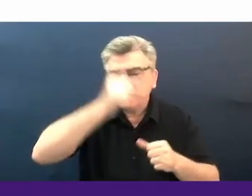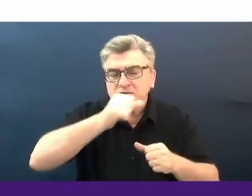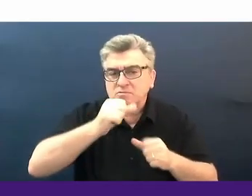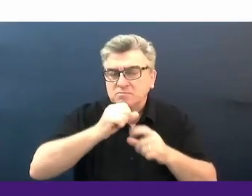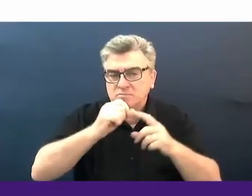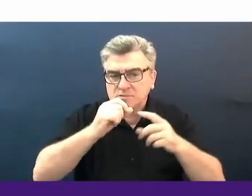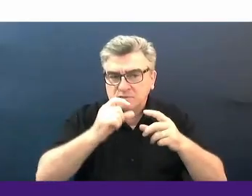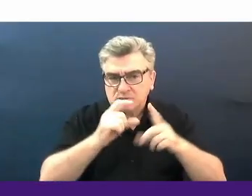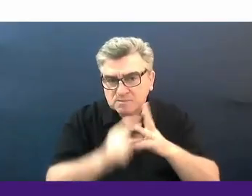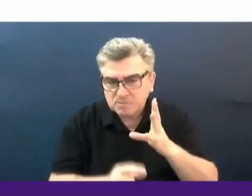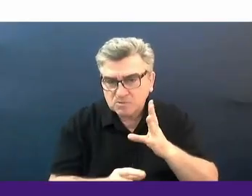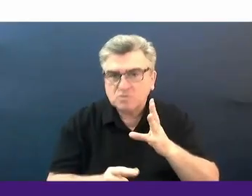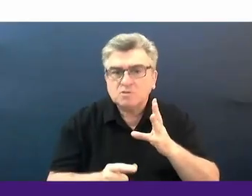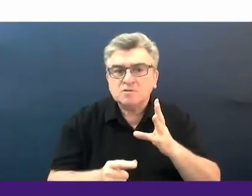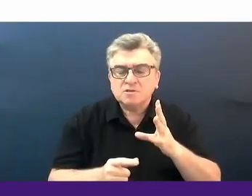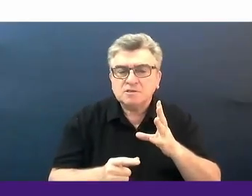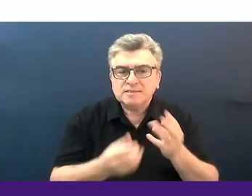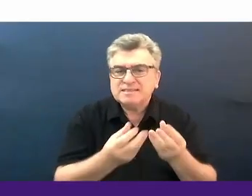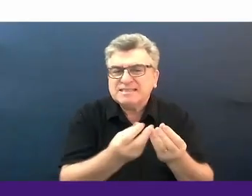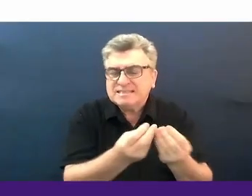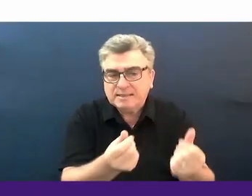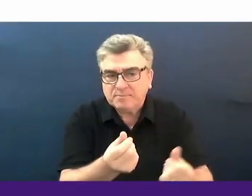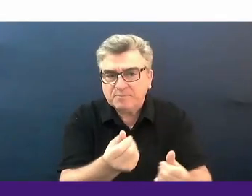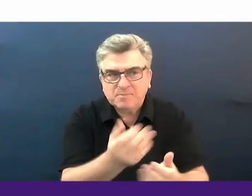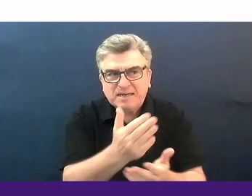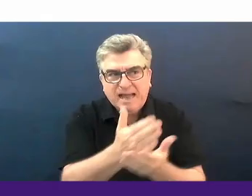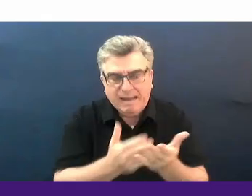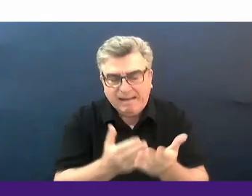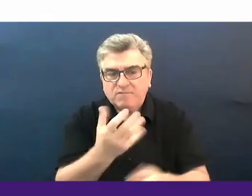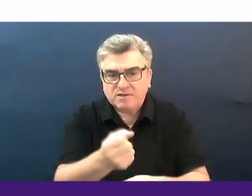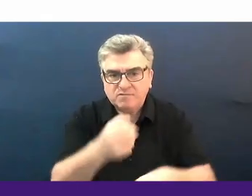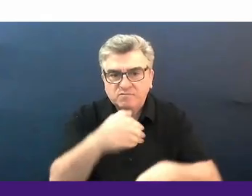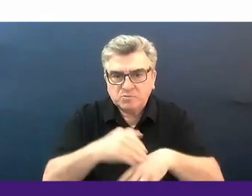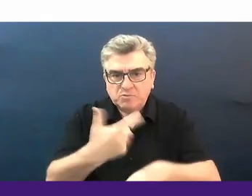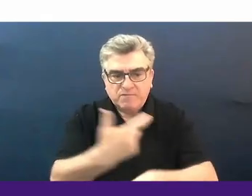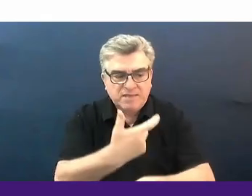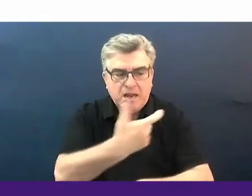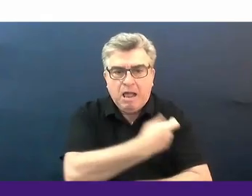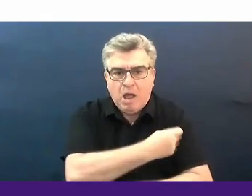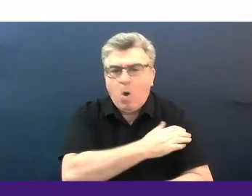struggle with needle-based procedures or painful procedures that are often involved in very basic